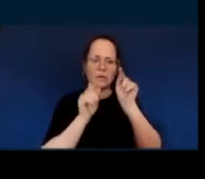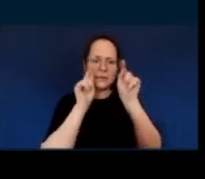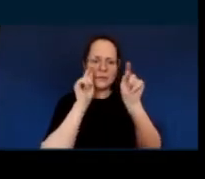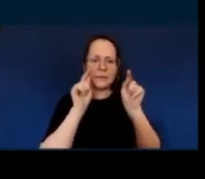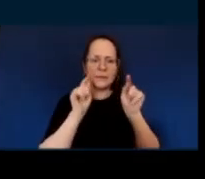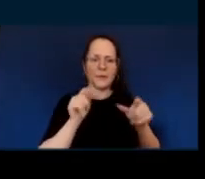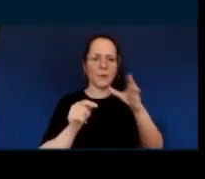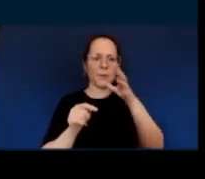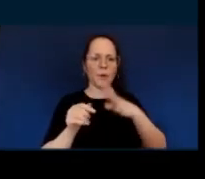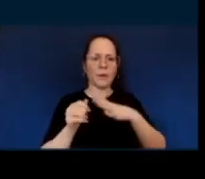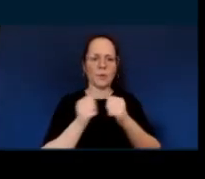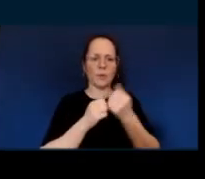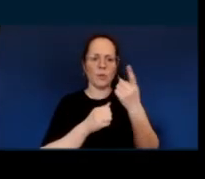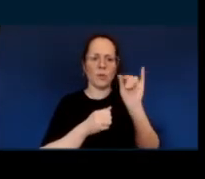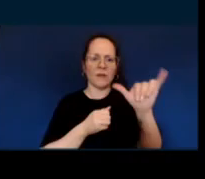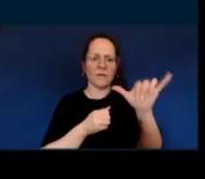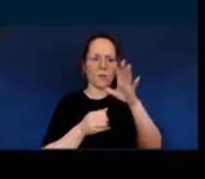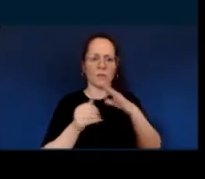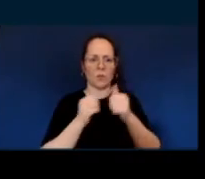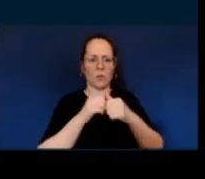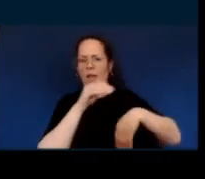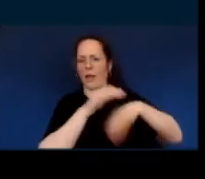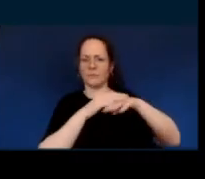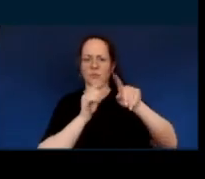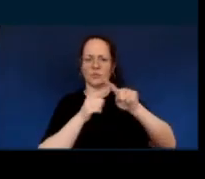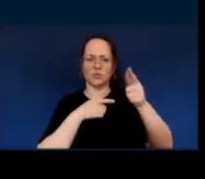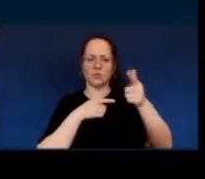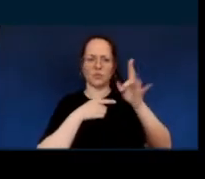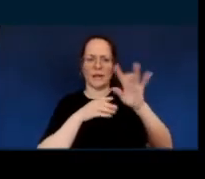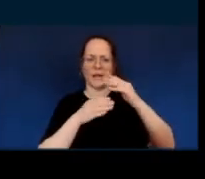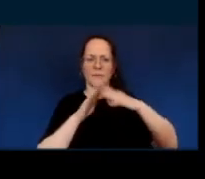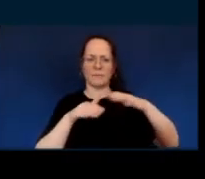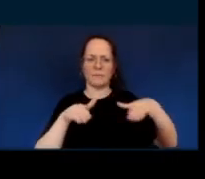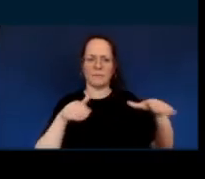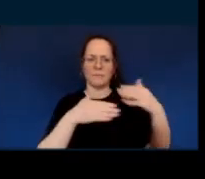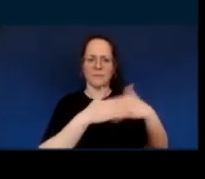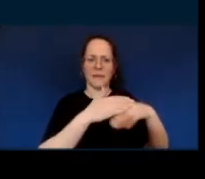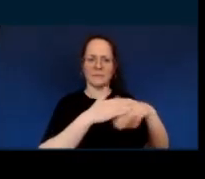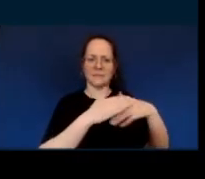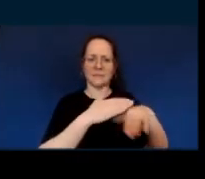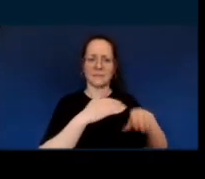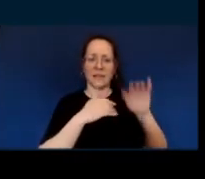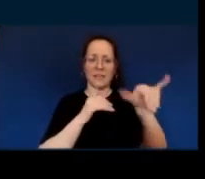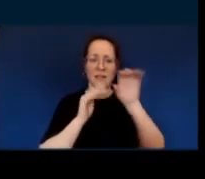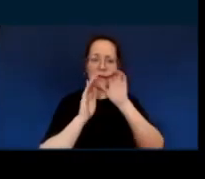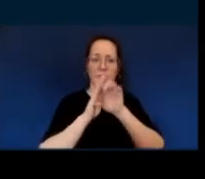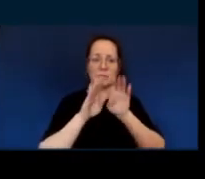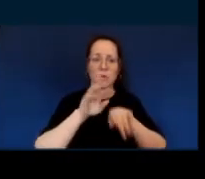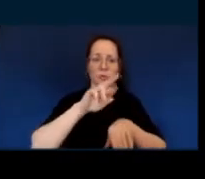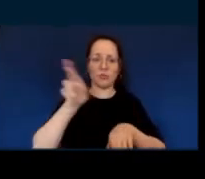THEM HAVING UP TO 28 BABIES. ON THE RIGHT IT'S AN IMAGE OF 1300 AND SHOWS THE CENTRAL